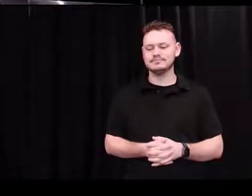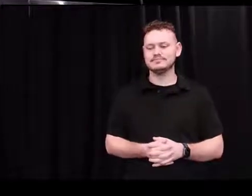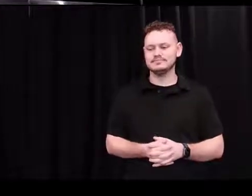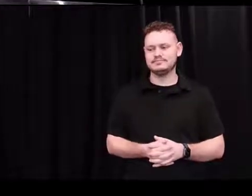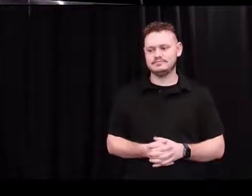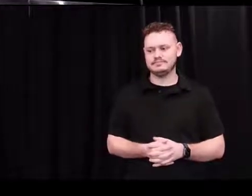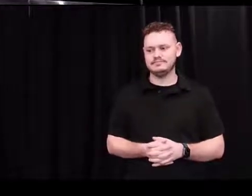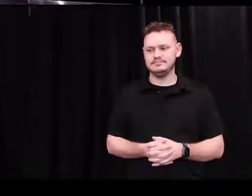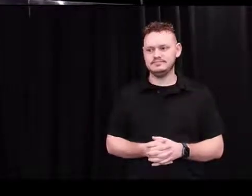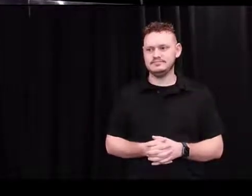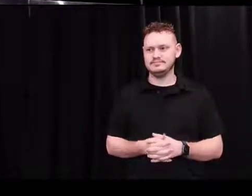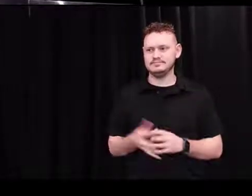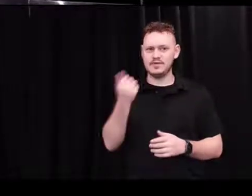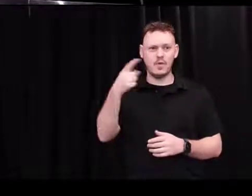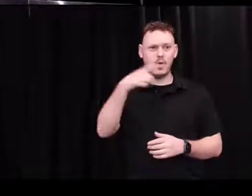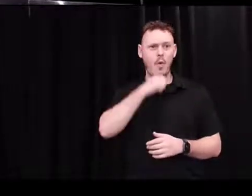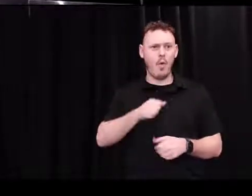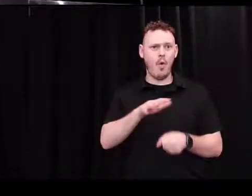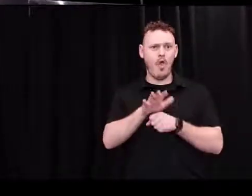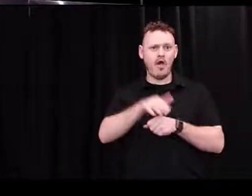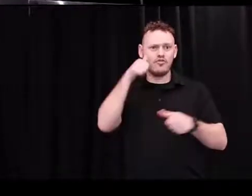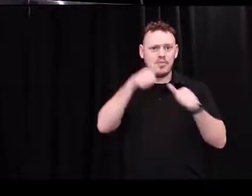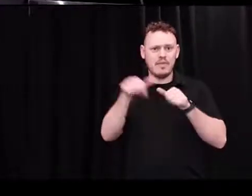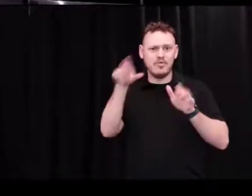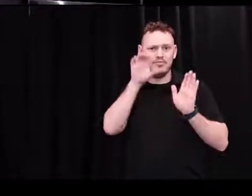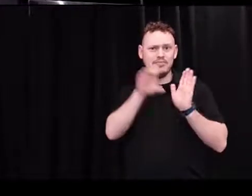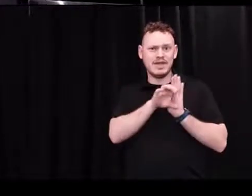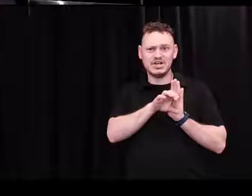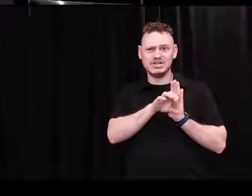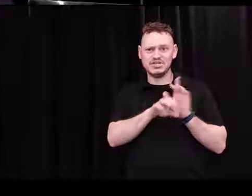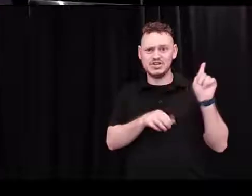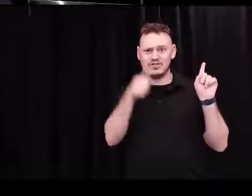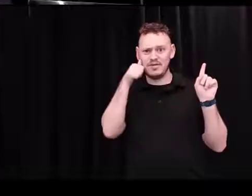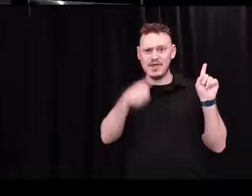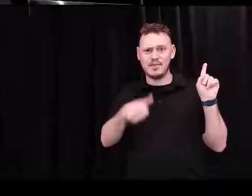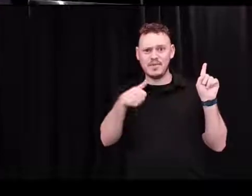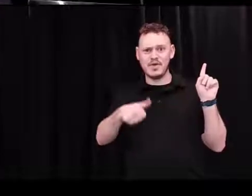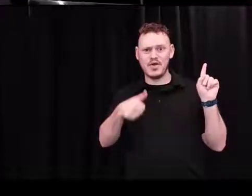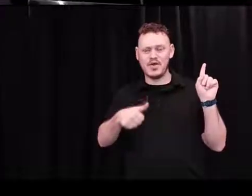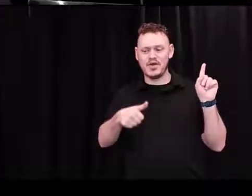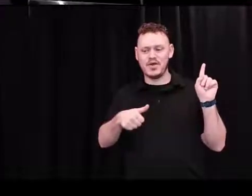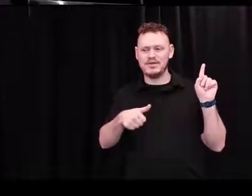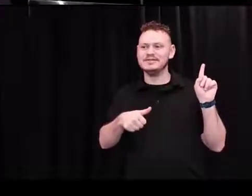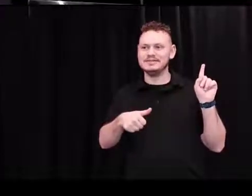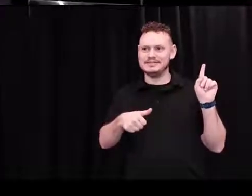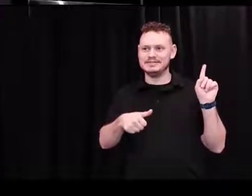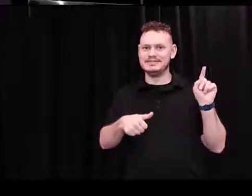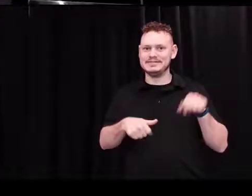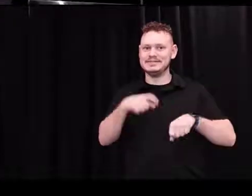Anybody old enough to remember this picture? It's time to see a doctor for your mammogram